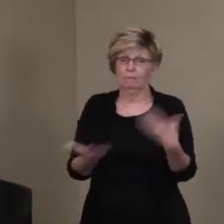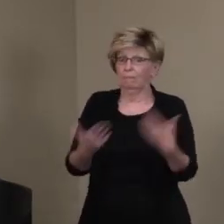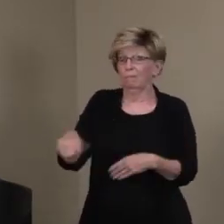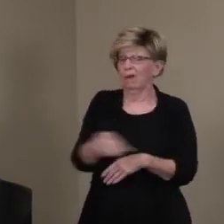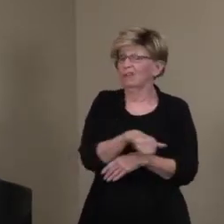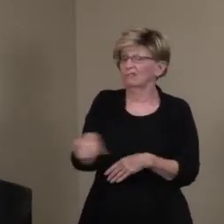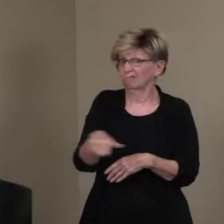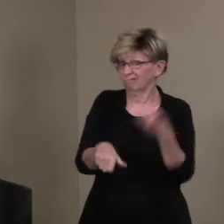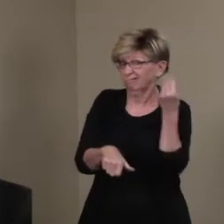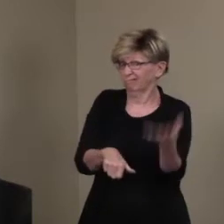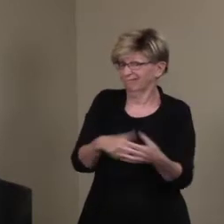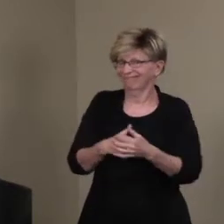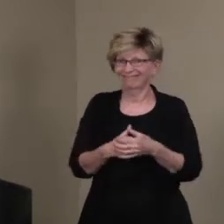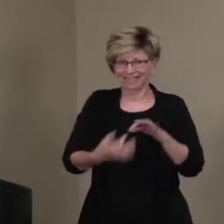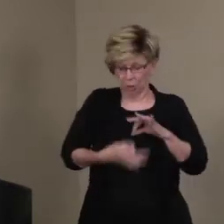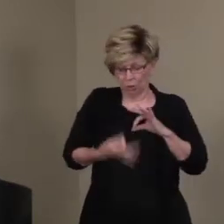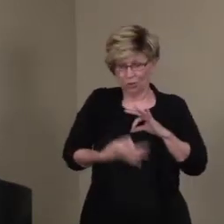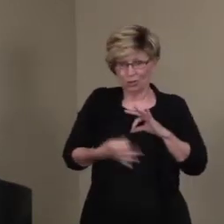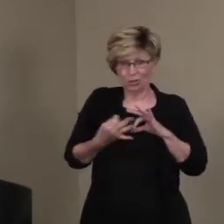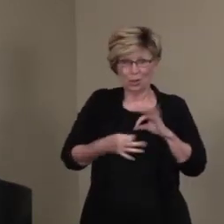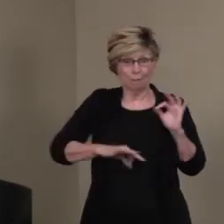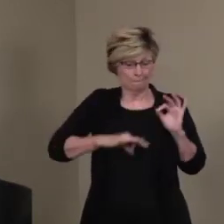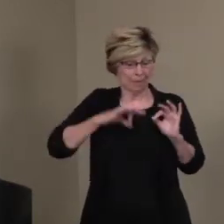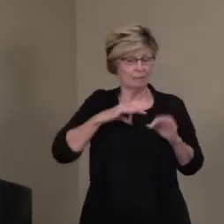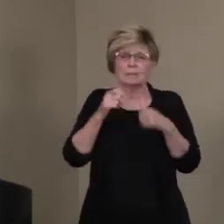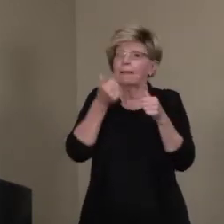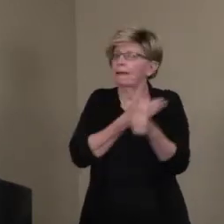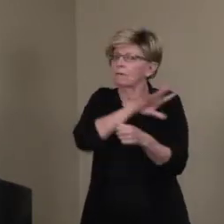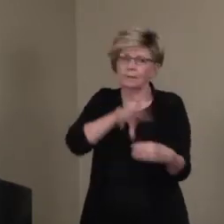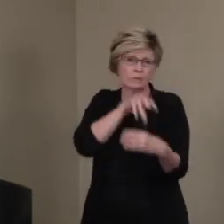settings on a machine and drying settings folding and ironing buttons